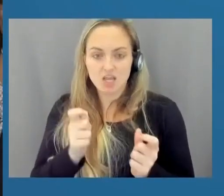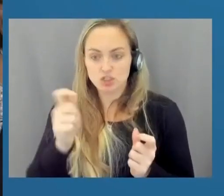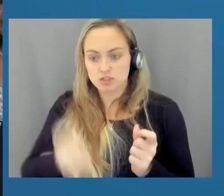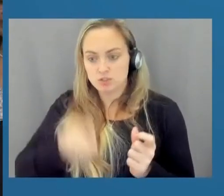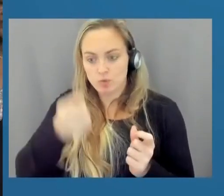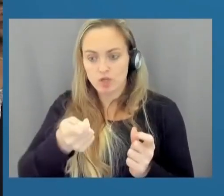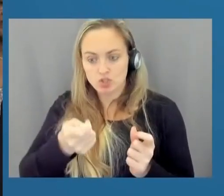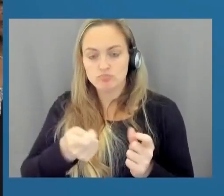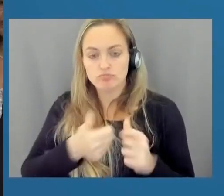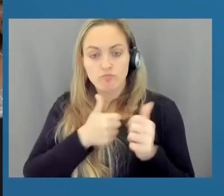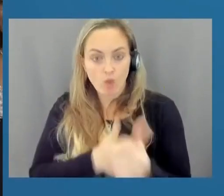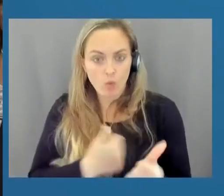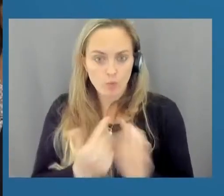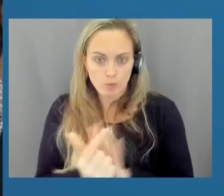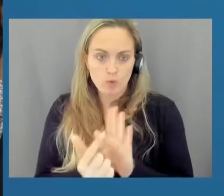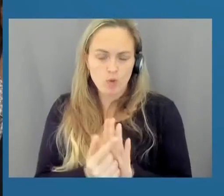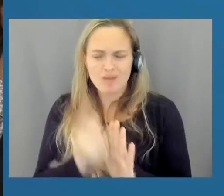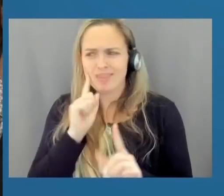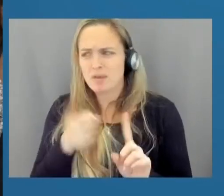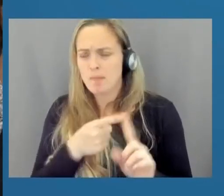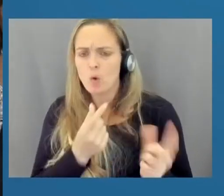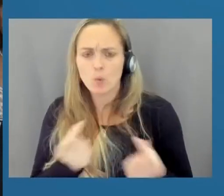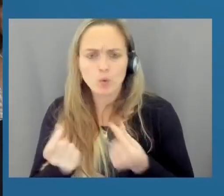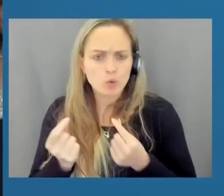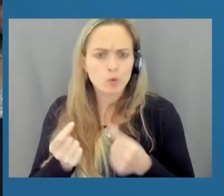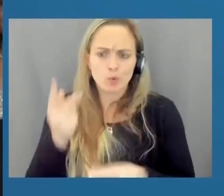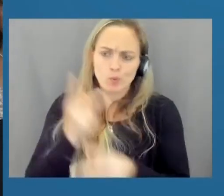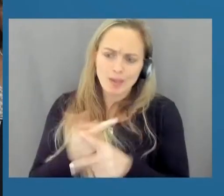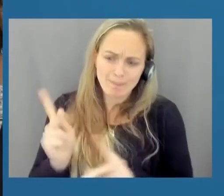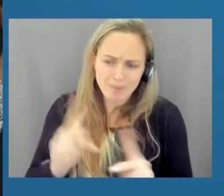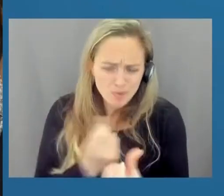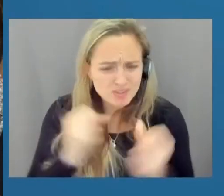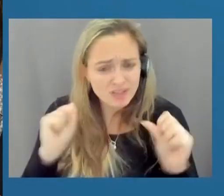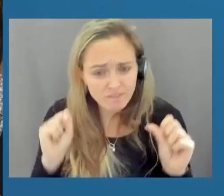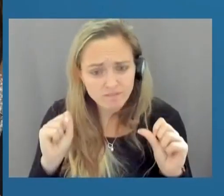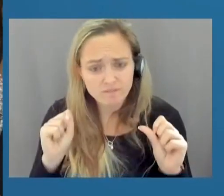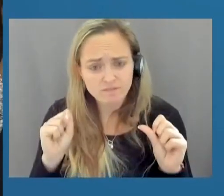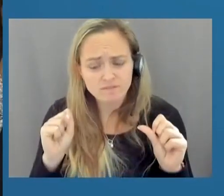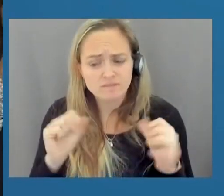You think about things that you can do to keep people safe, how is it not true